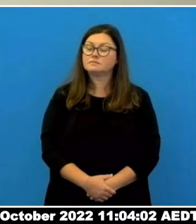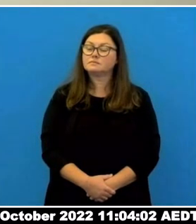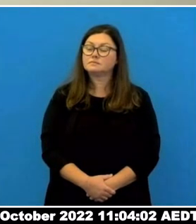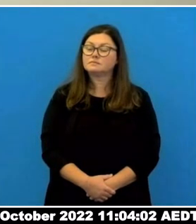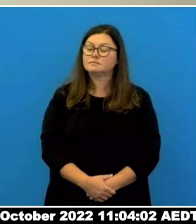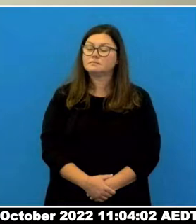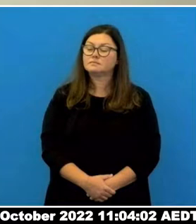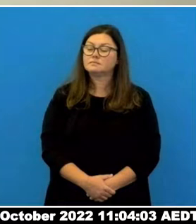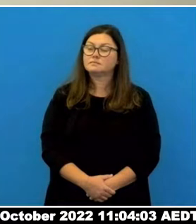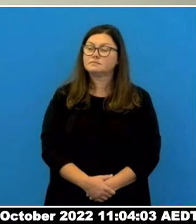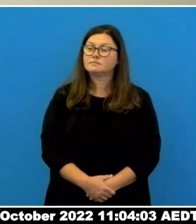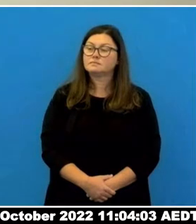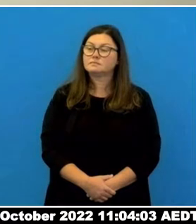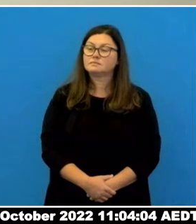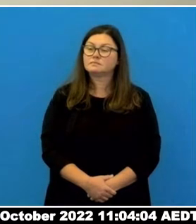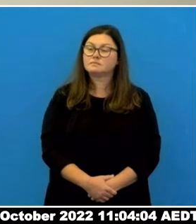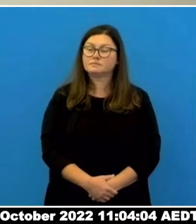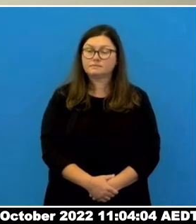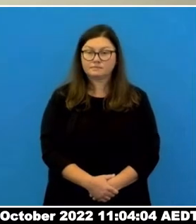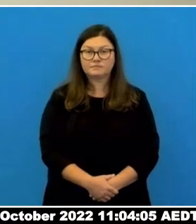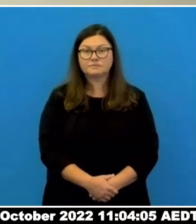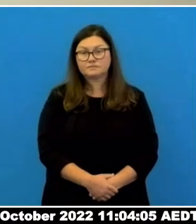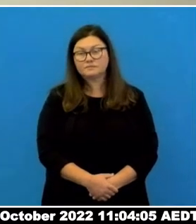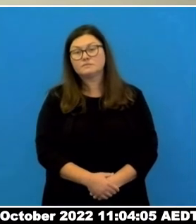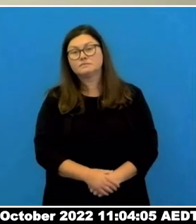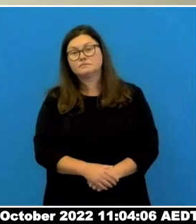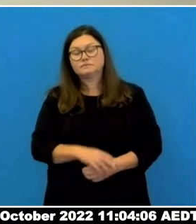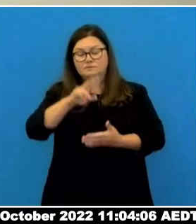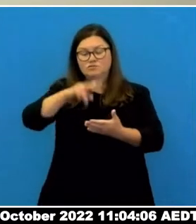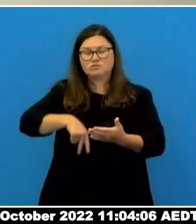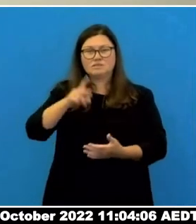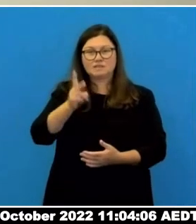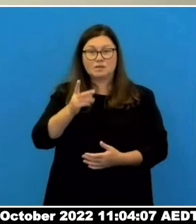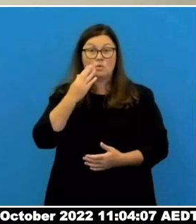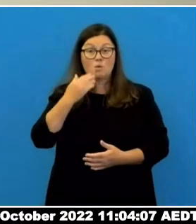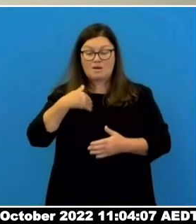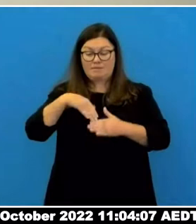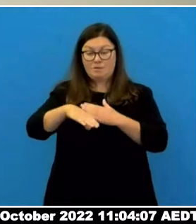Okay. Yes. "While I was in hotel detention, I received Panadol.